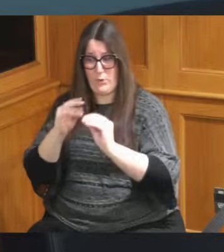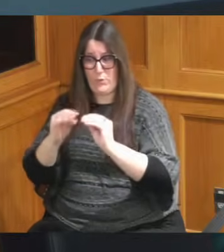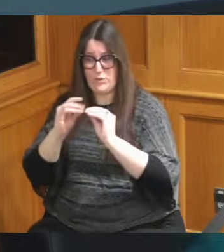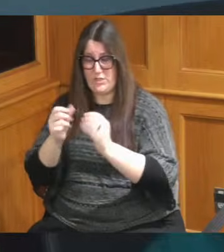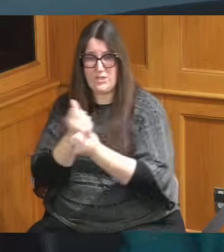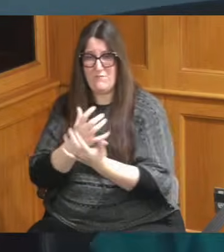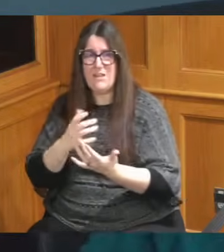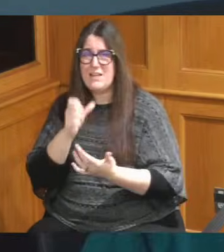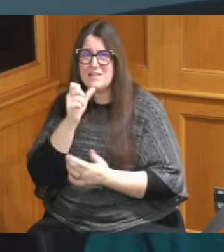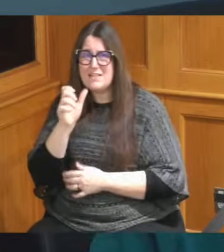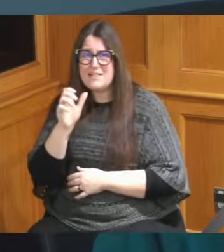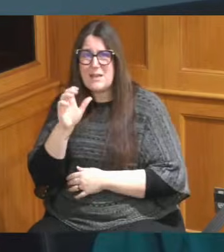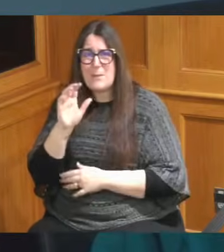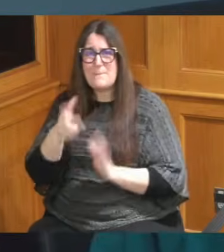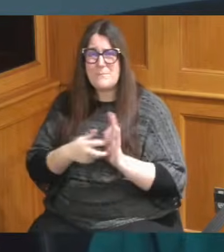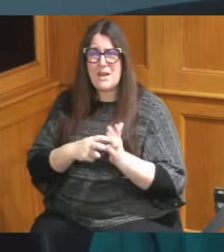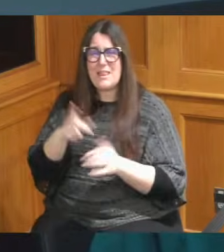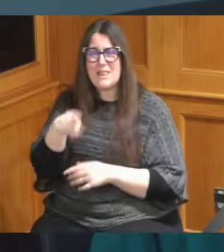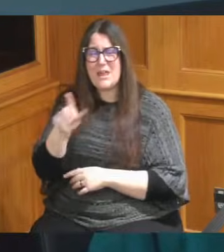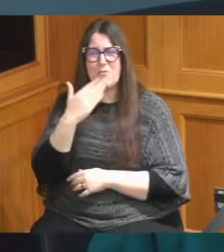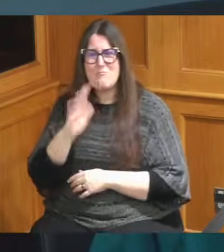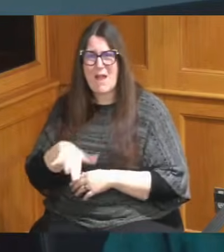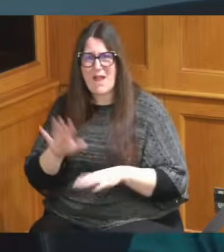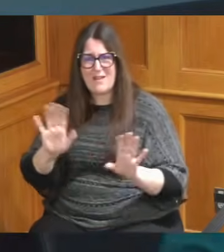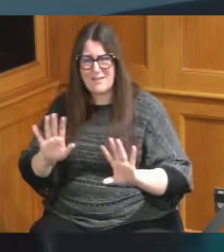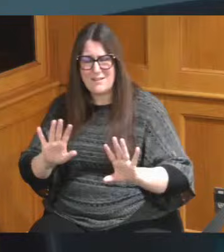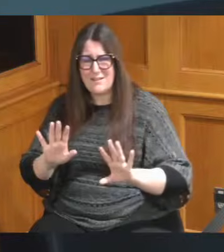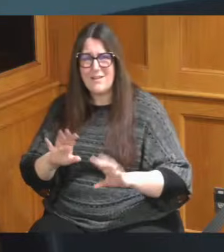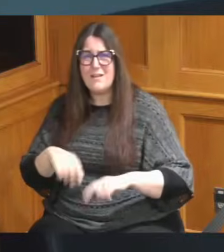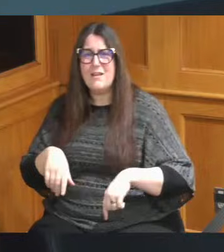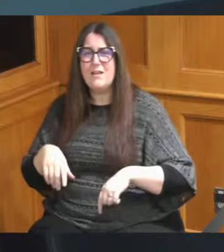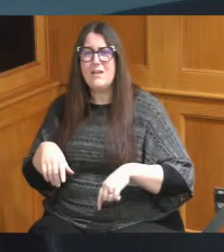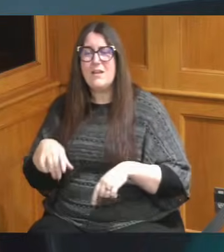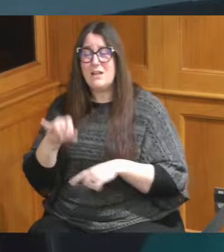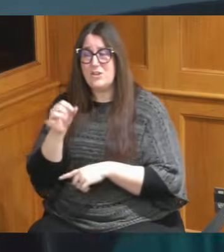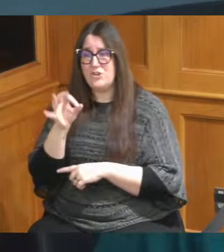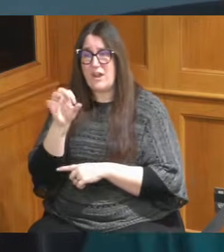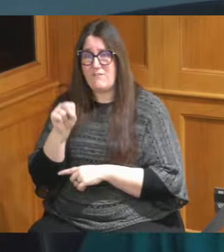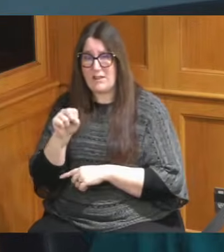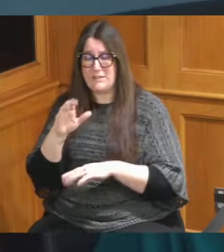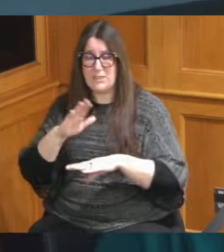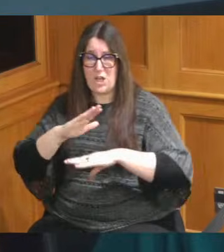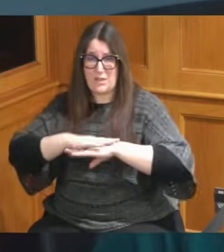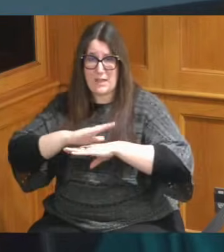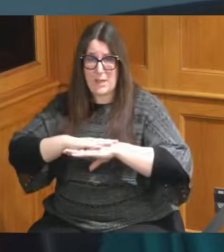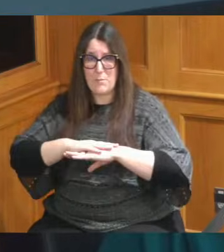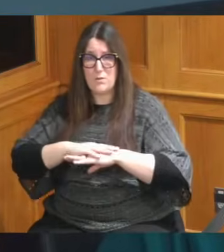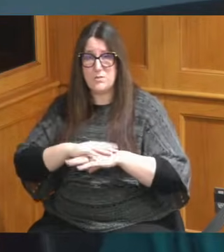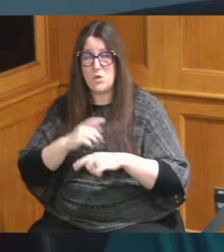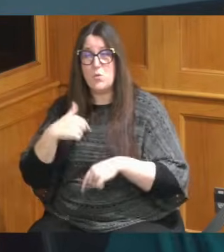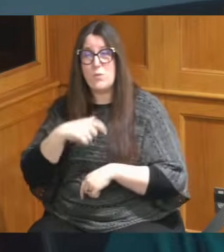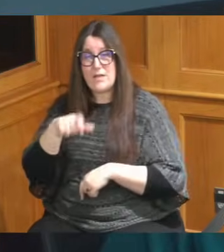are bad people. You said, not you, but JFS. It's on the tape and we need to go run these tapes. On